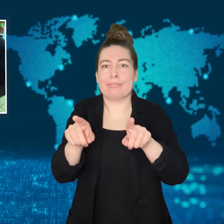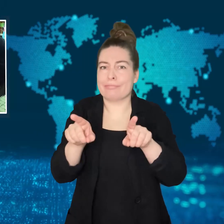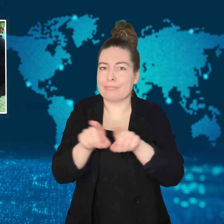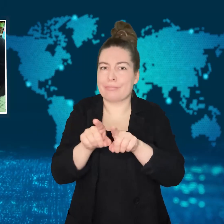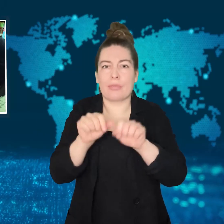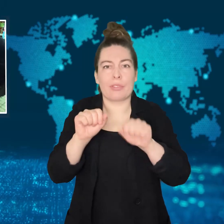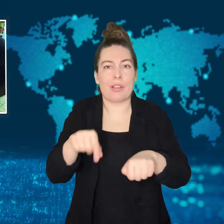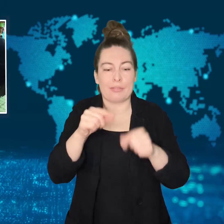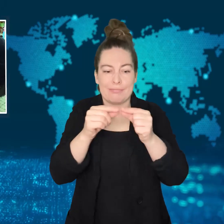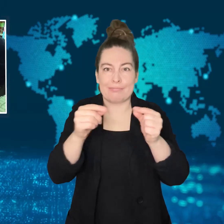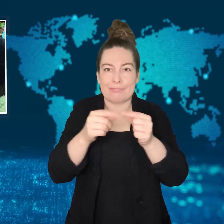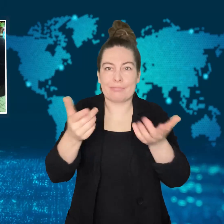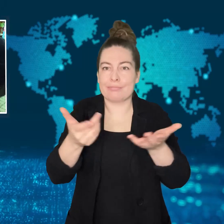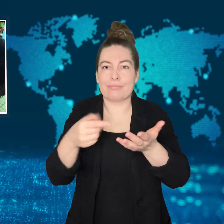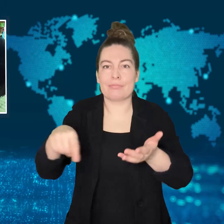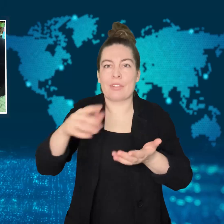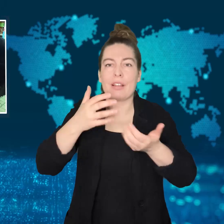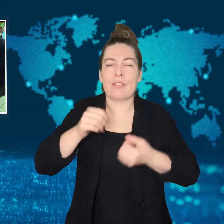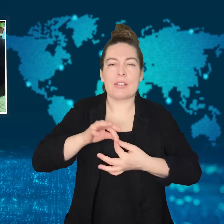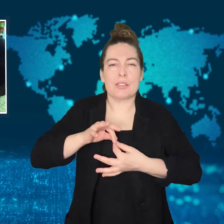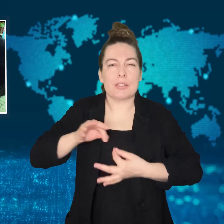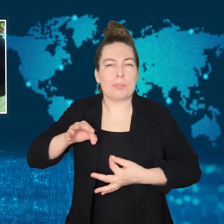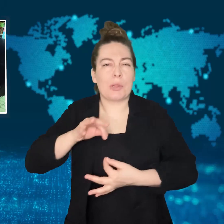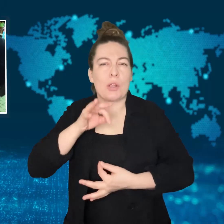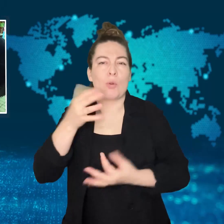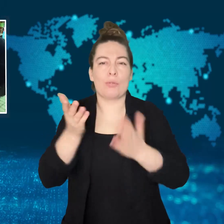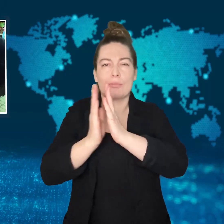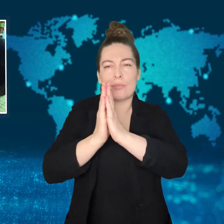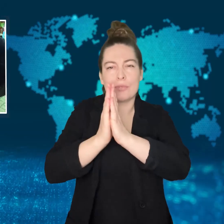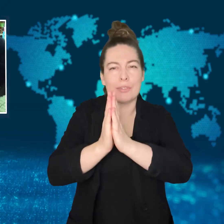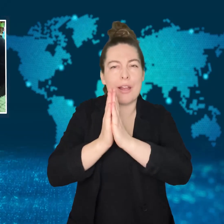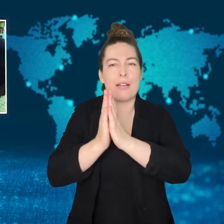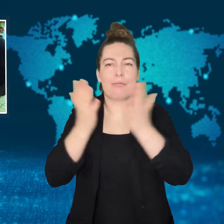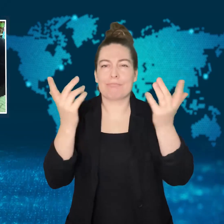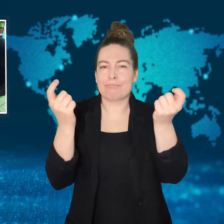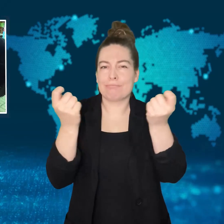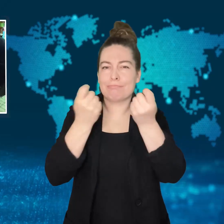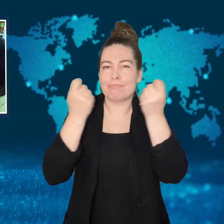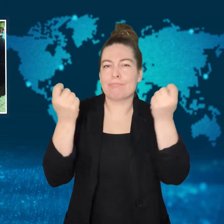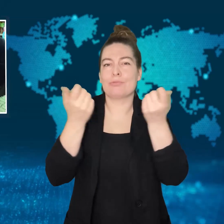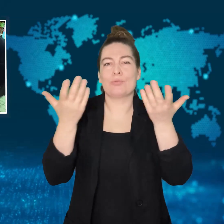It is offered to spirits at religious ceremonies